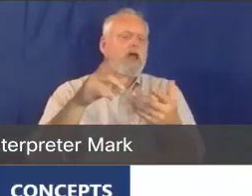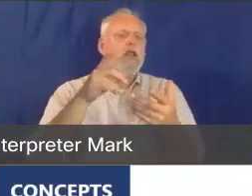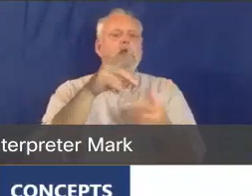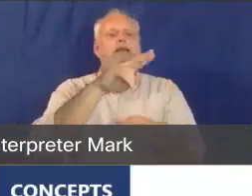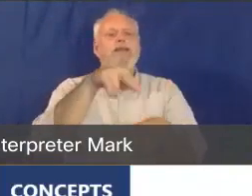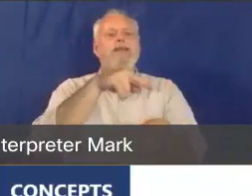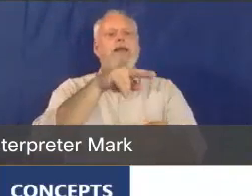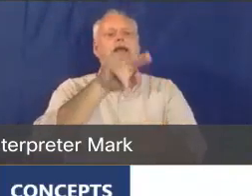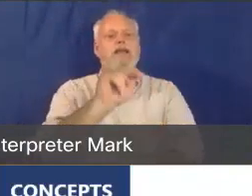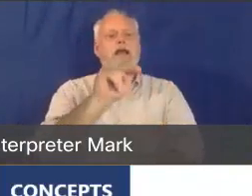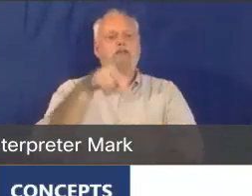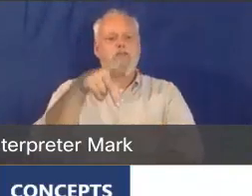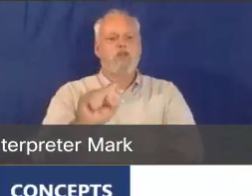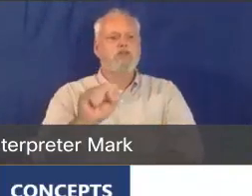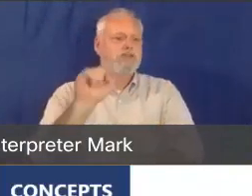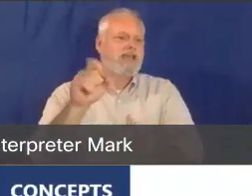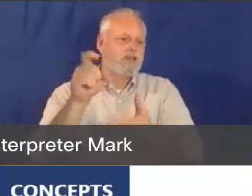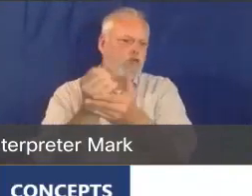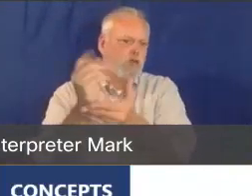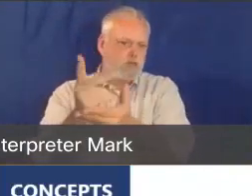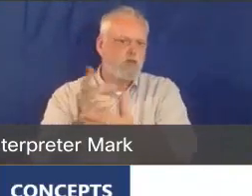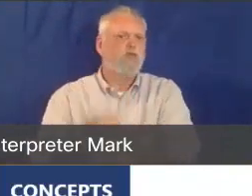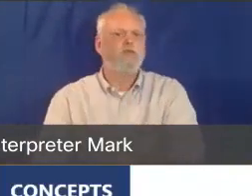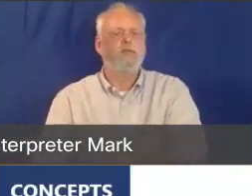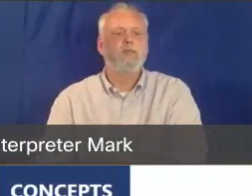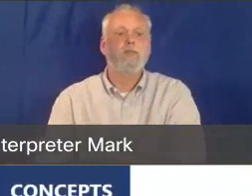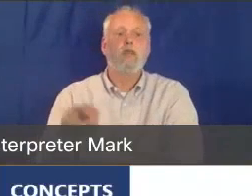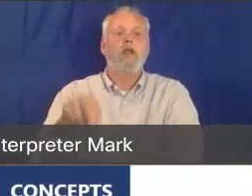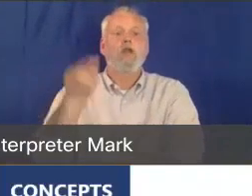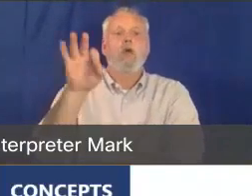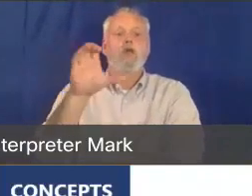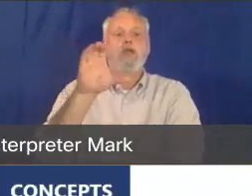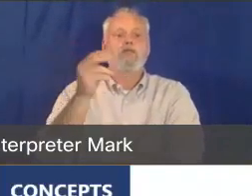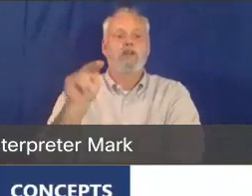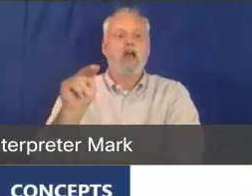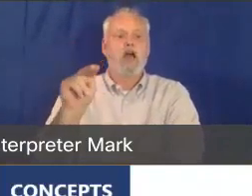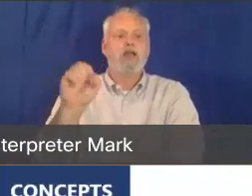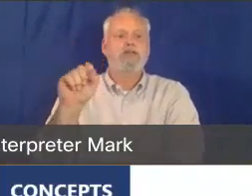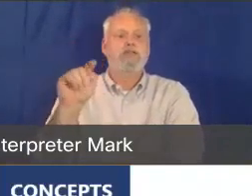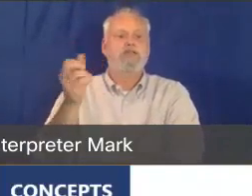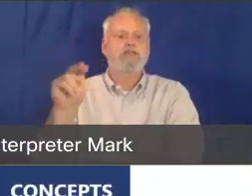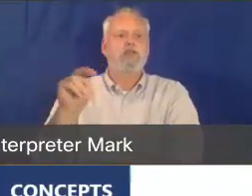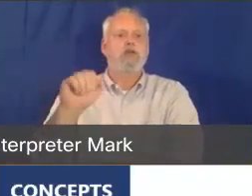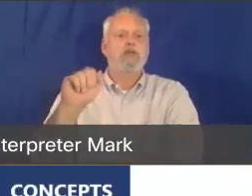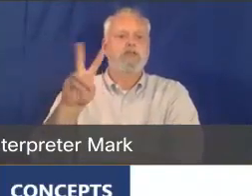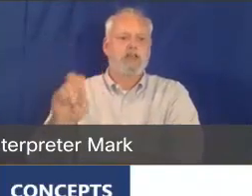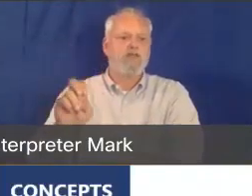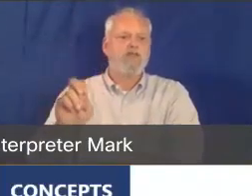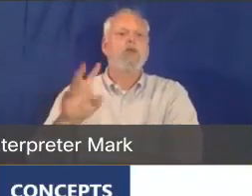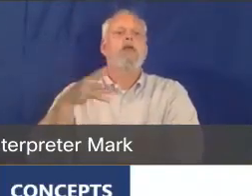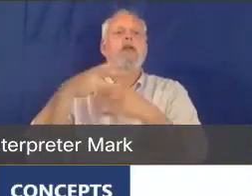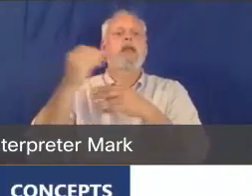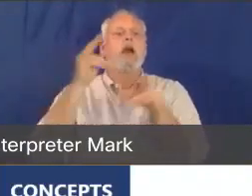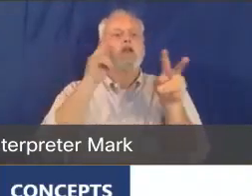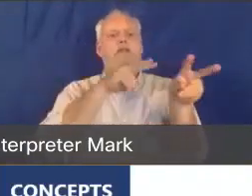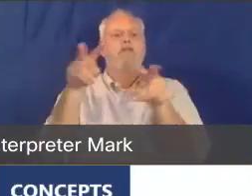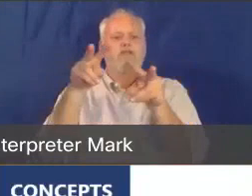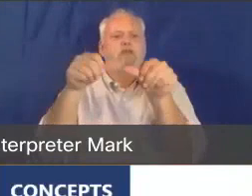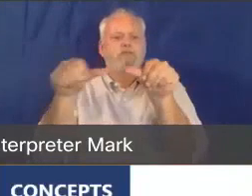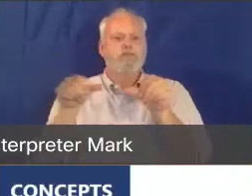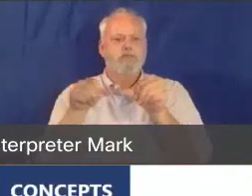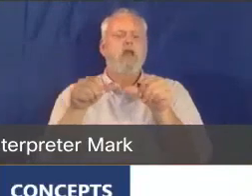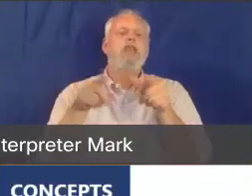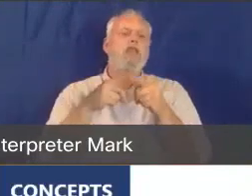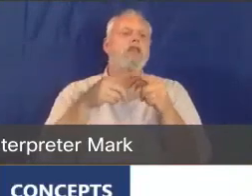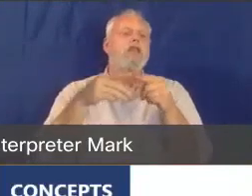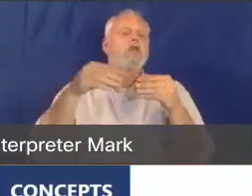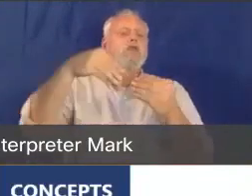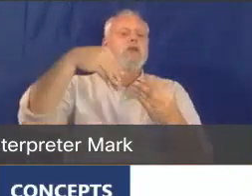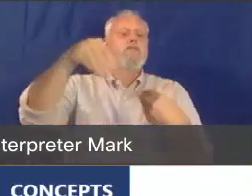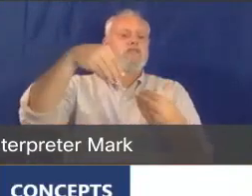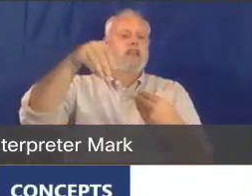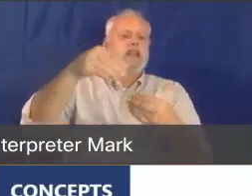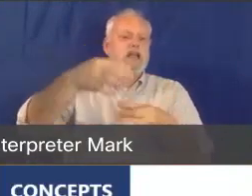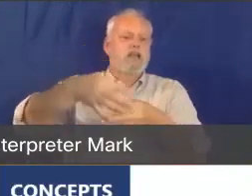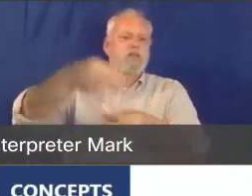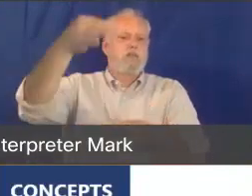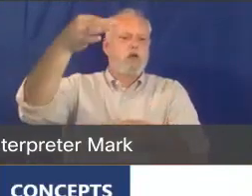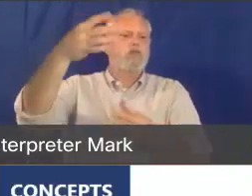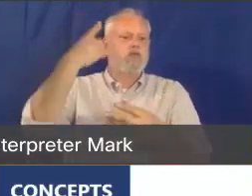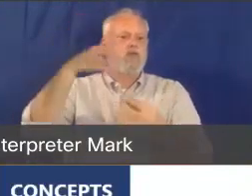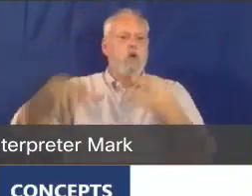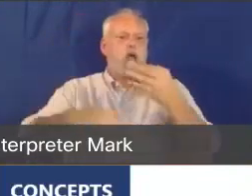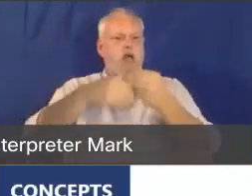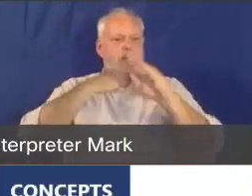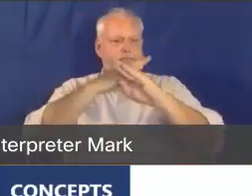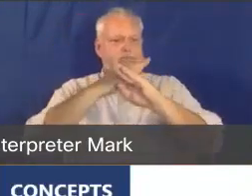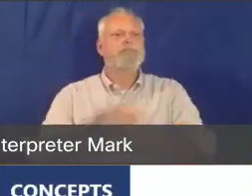Um, that rigor and then north with Constitution Avenue, where we're kind of getting out of that you Chad, we'll consider adding some flex posts. So there's more vertical elements for added protection and add of reinforcement.